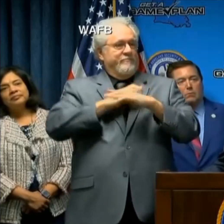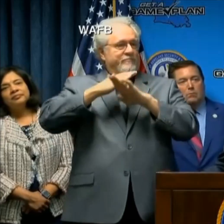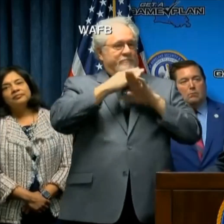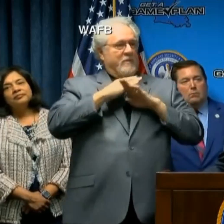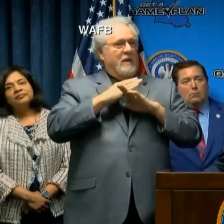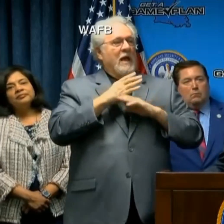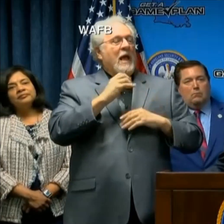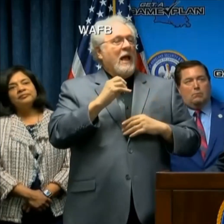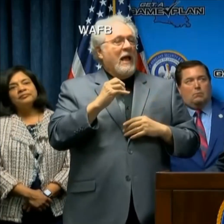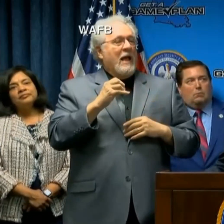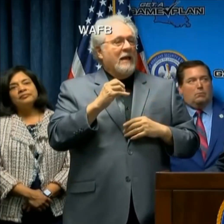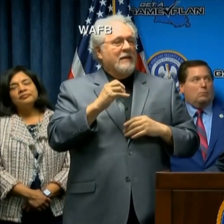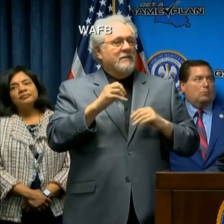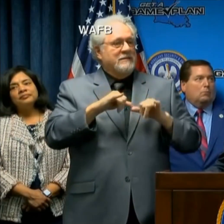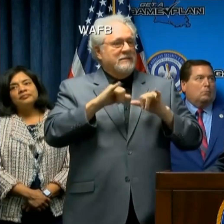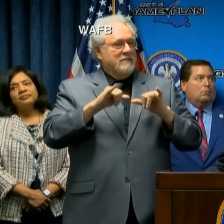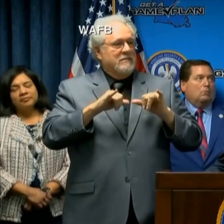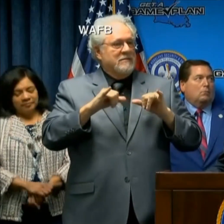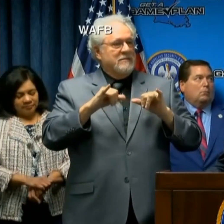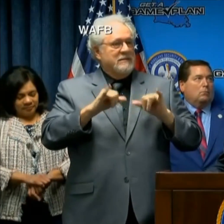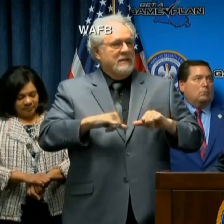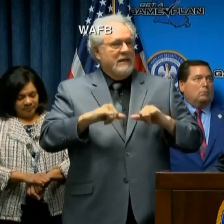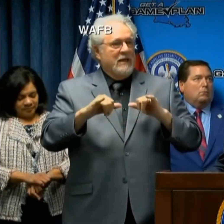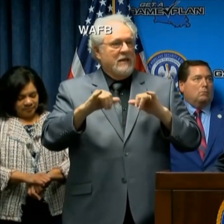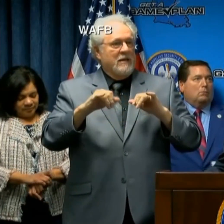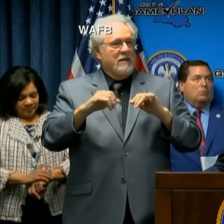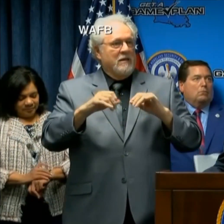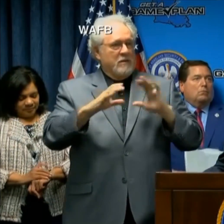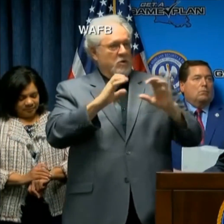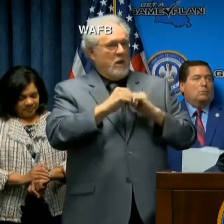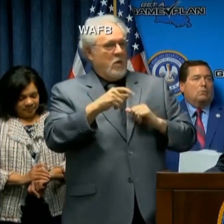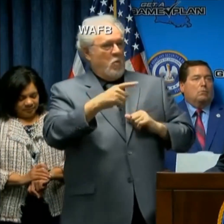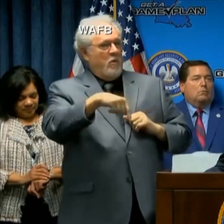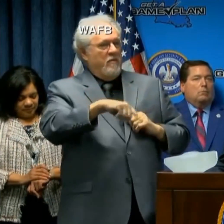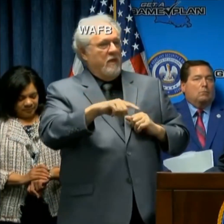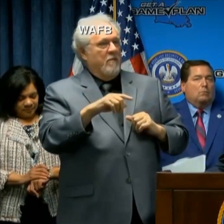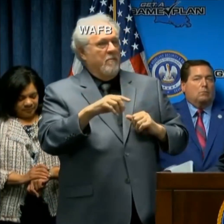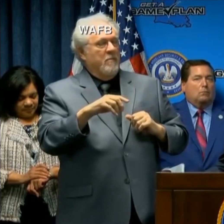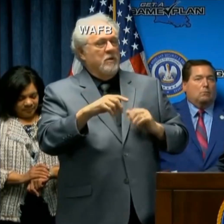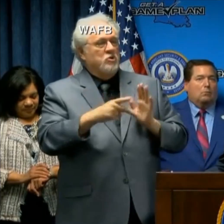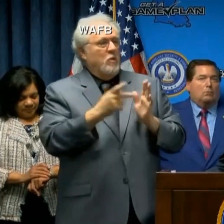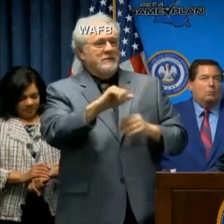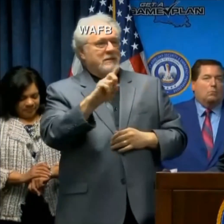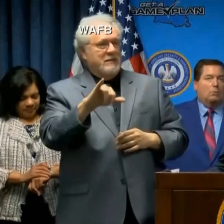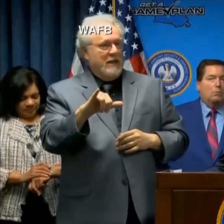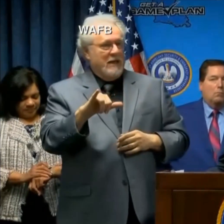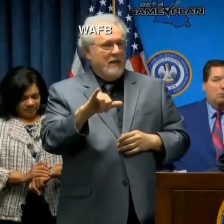stay in constant communication with them at least twice a day with a period of